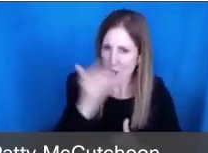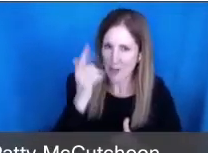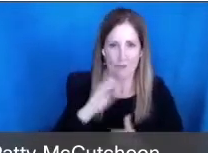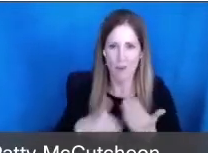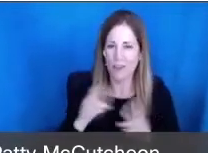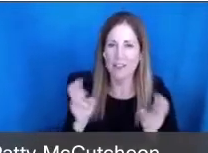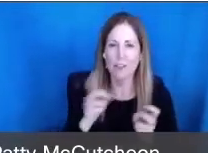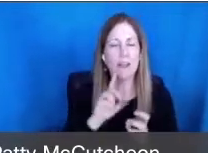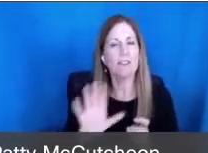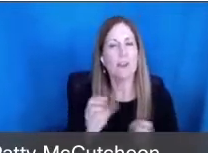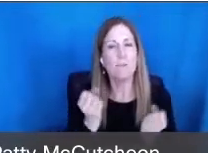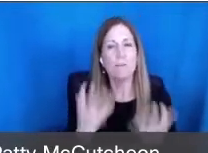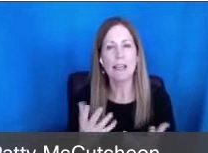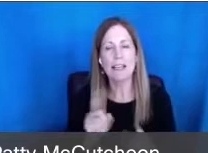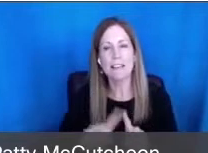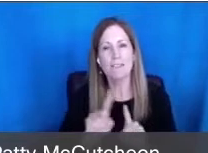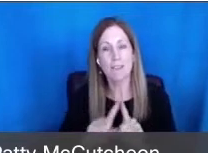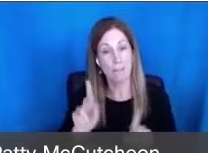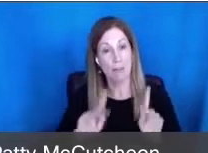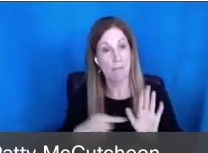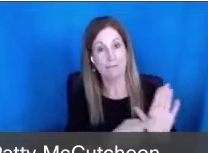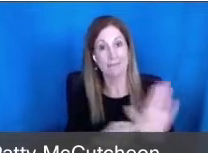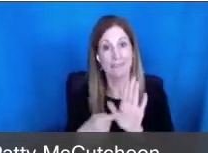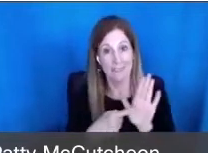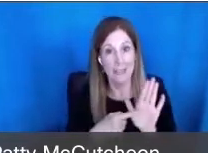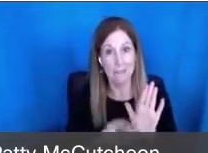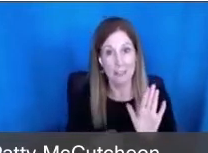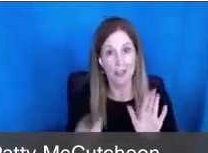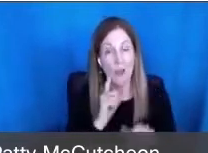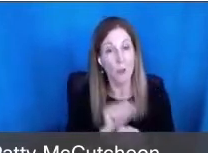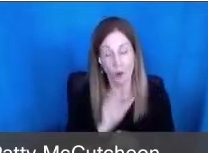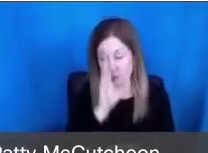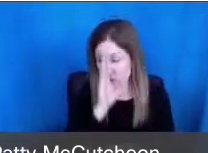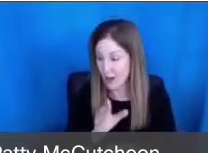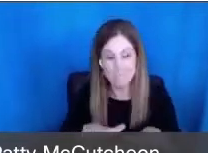public-facing materials, and their direct work with the public, everything from tax documents